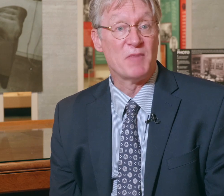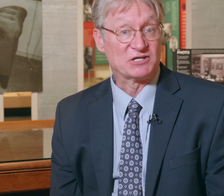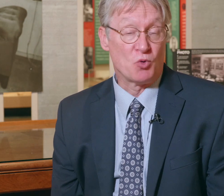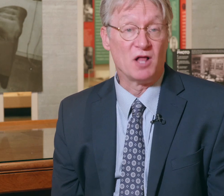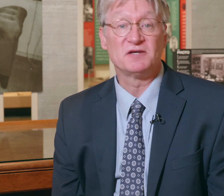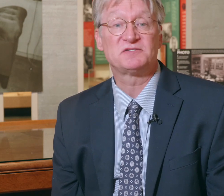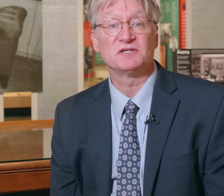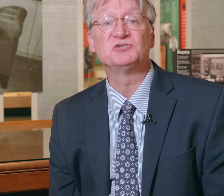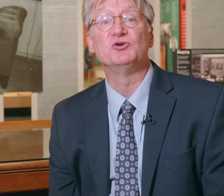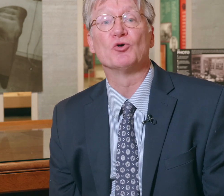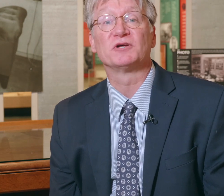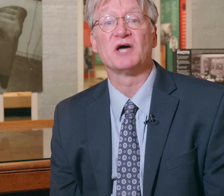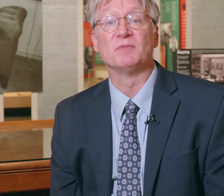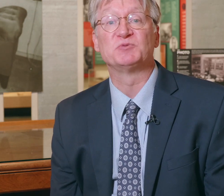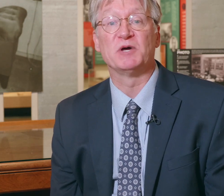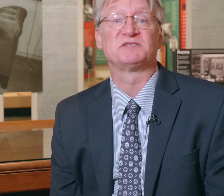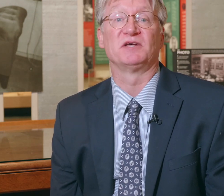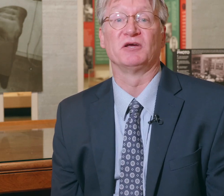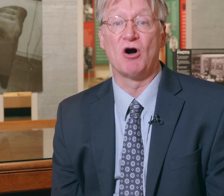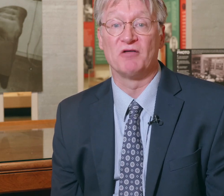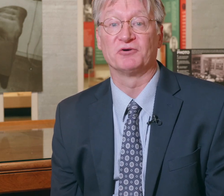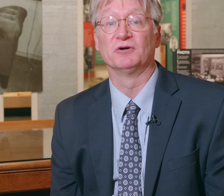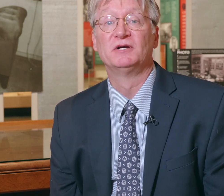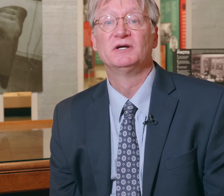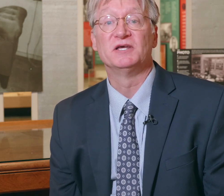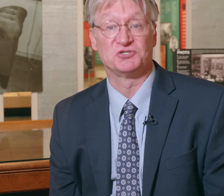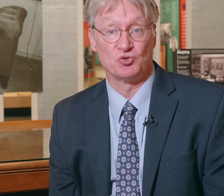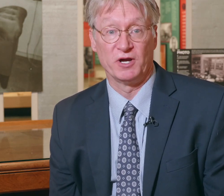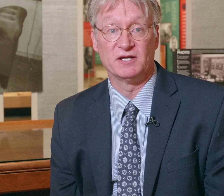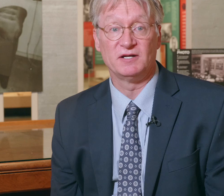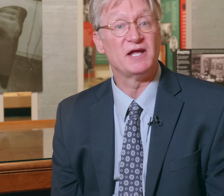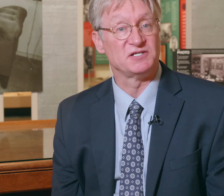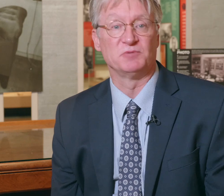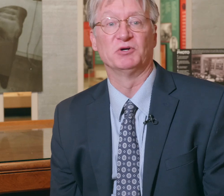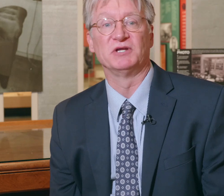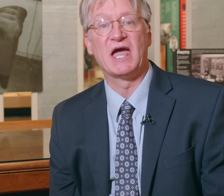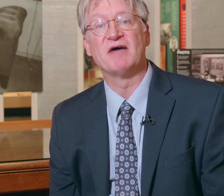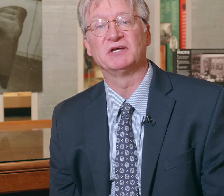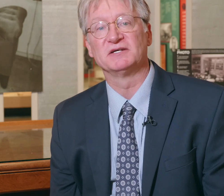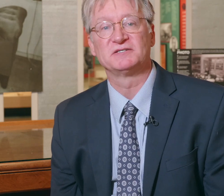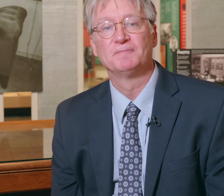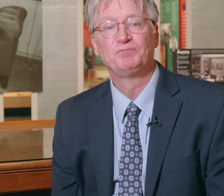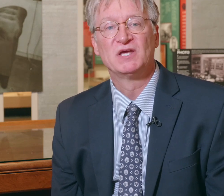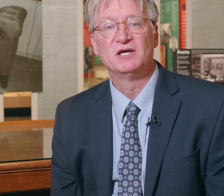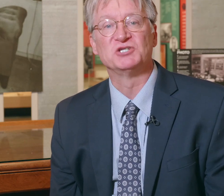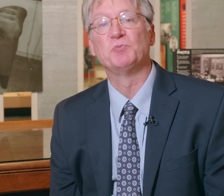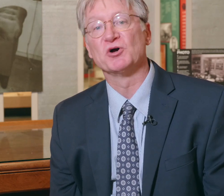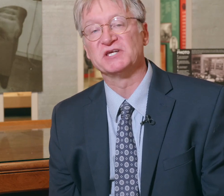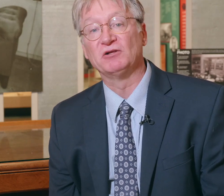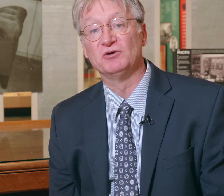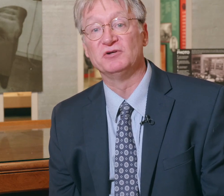Max Wallace is a "New York Times" bestselling author, historian, and disability advocate. His books include